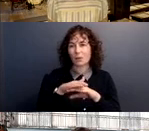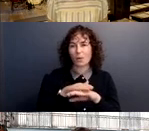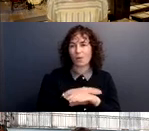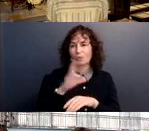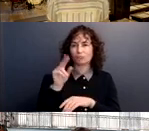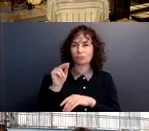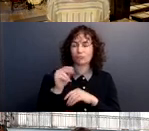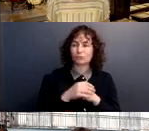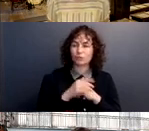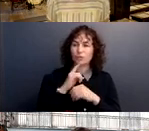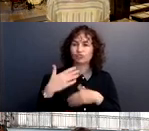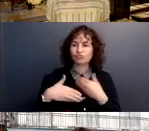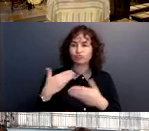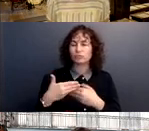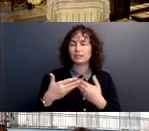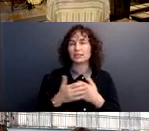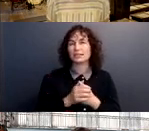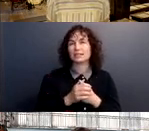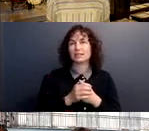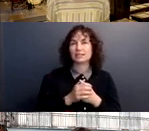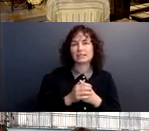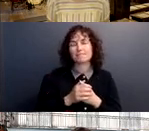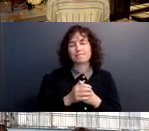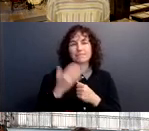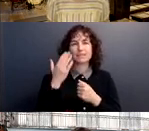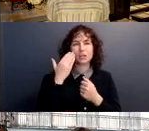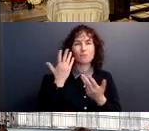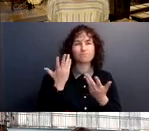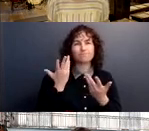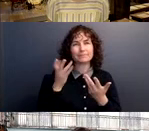but is at a tempo that sort of stimulates them